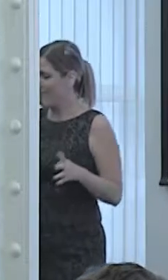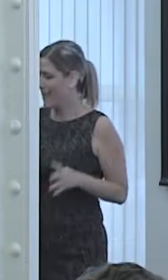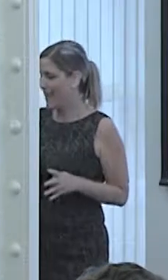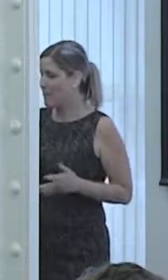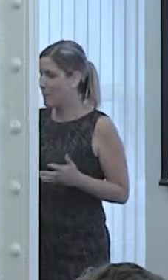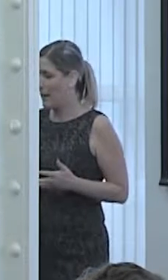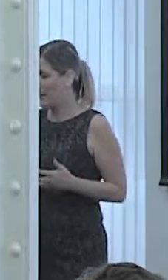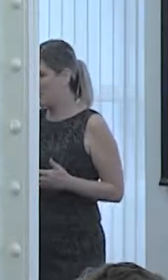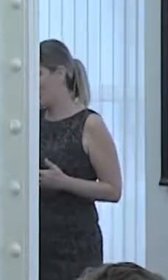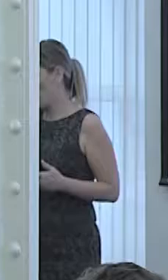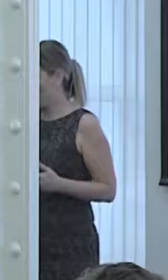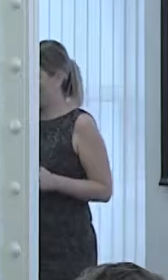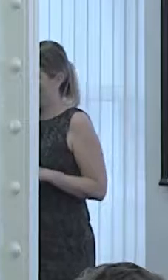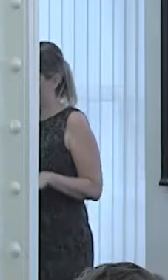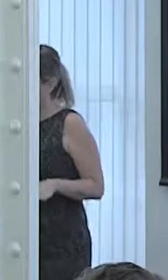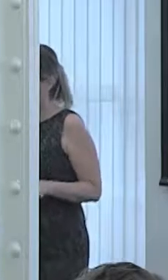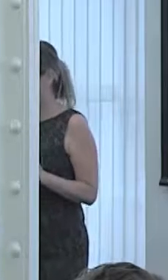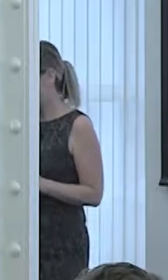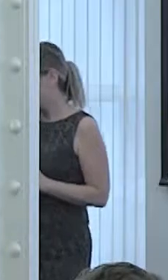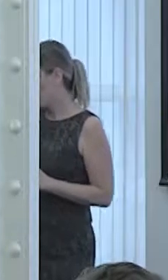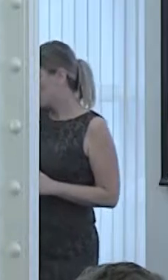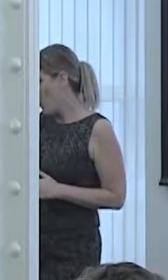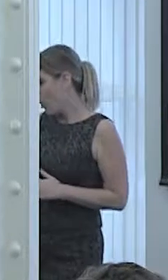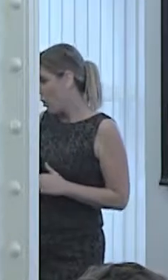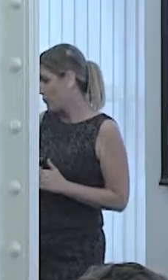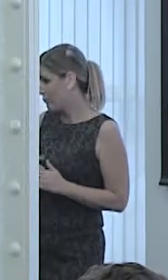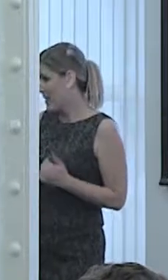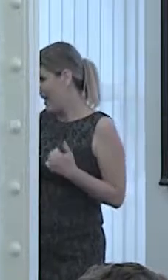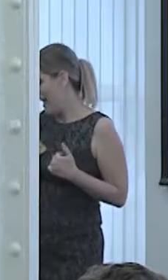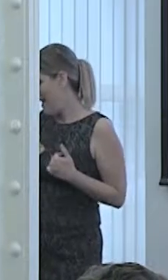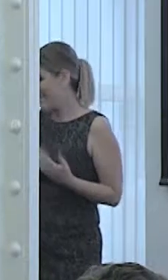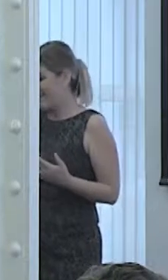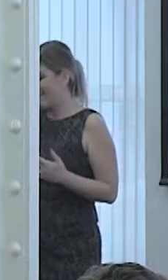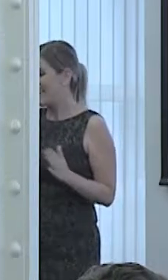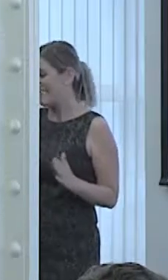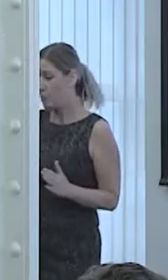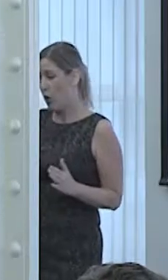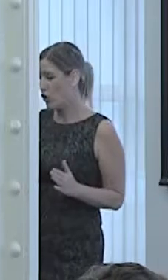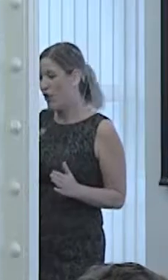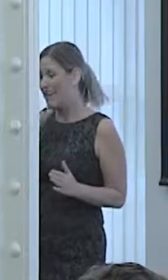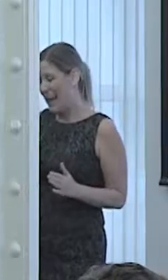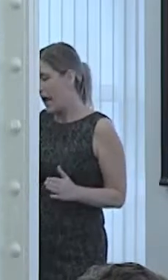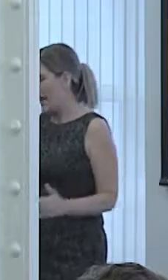2.5 children and a small dog. If it's not small it has to be a Golden Retriever